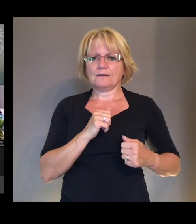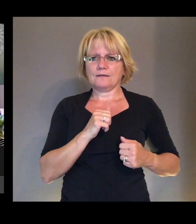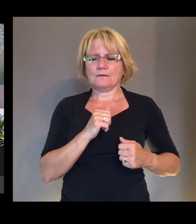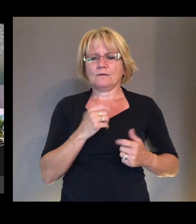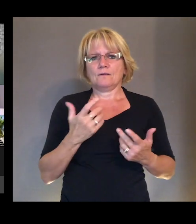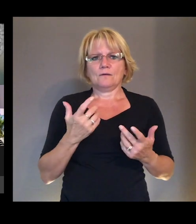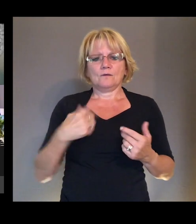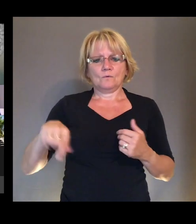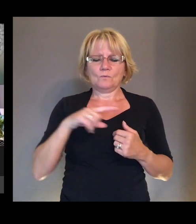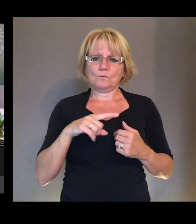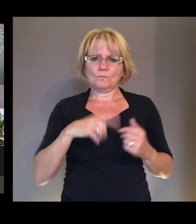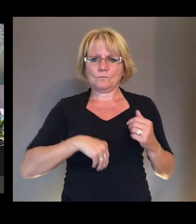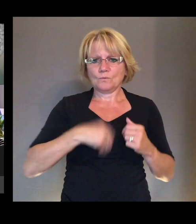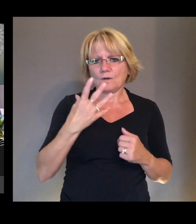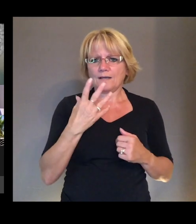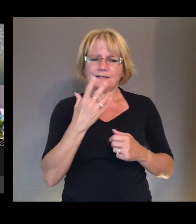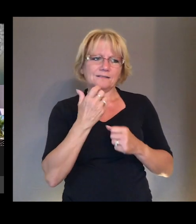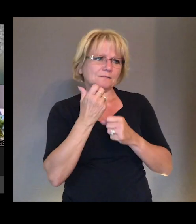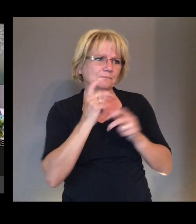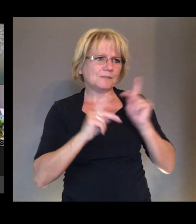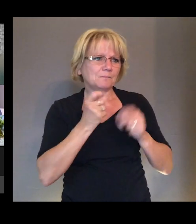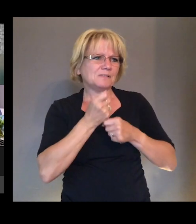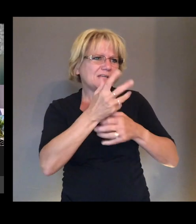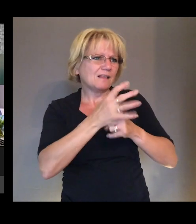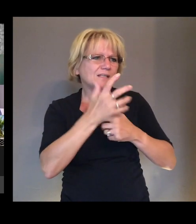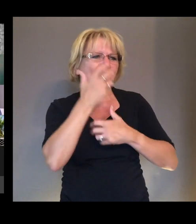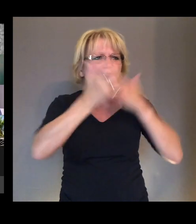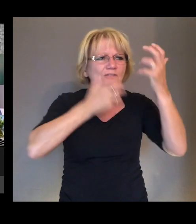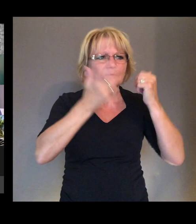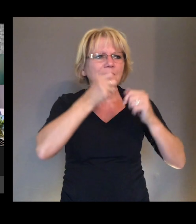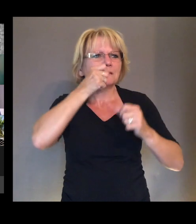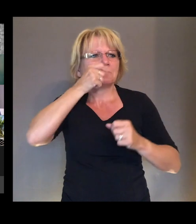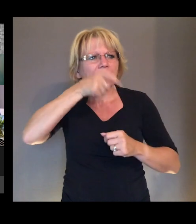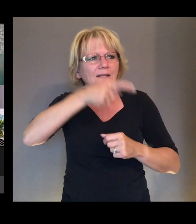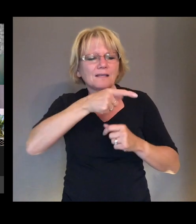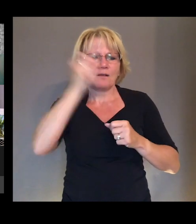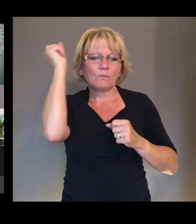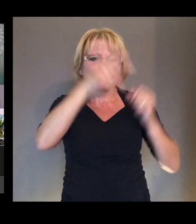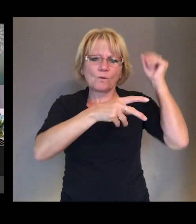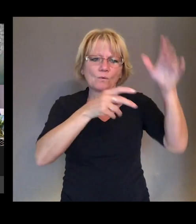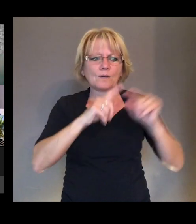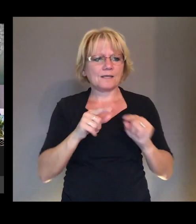with a bunch of individuals who were white, yelling, screaming, spitting, throwing things